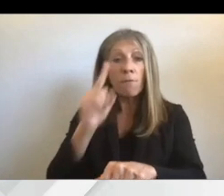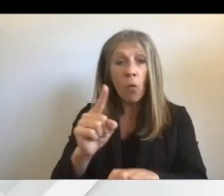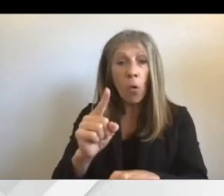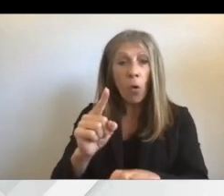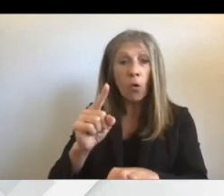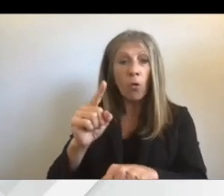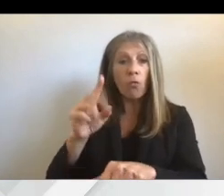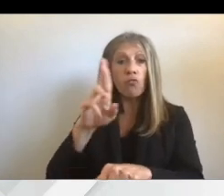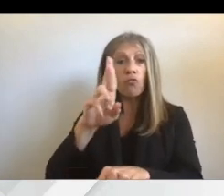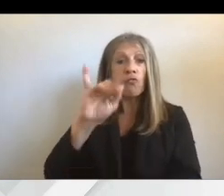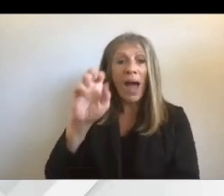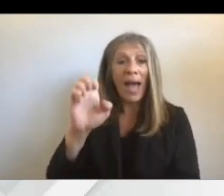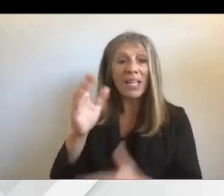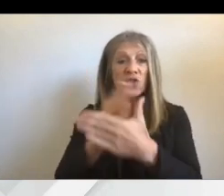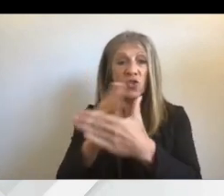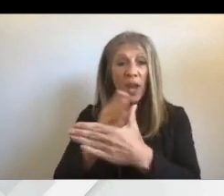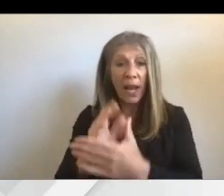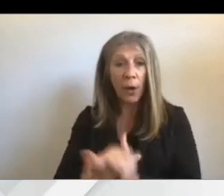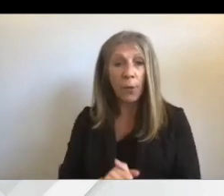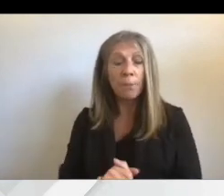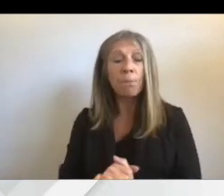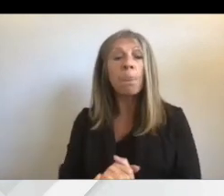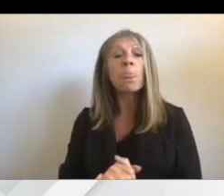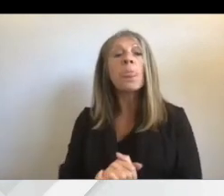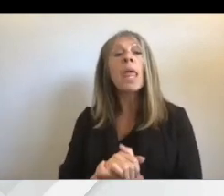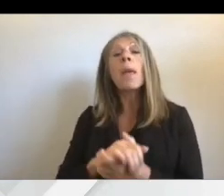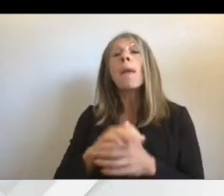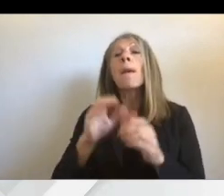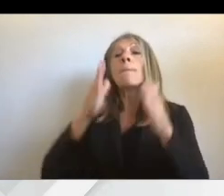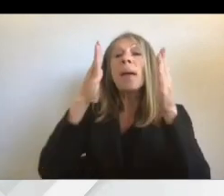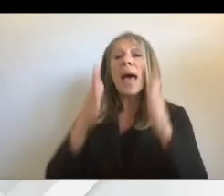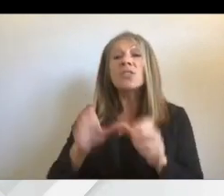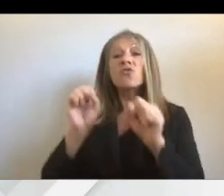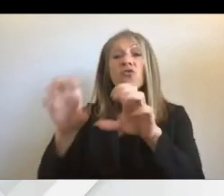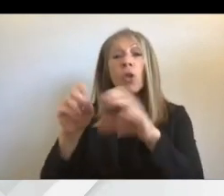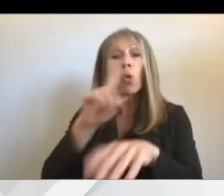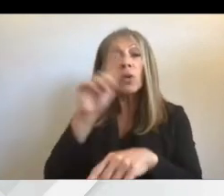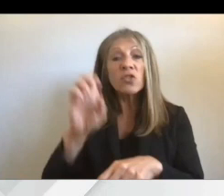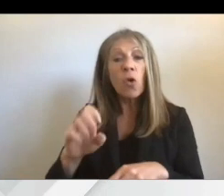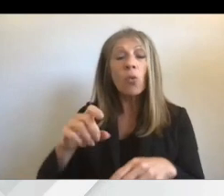Passenger loading zones that vary with the time of day or the occupancy of a particular